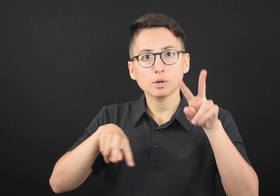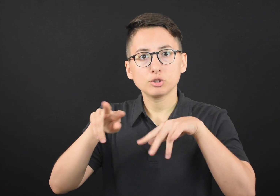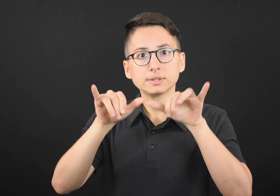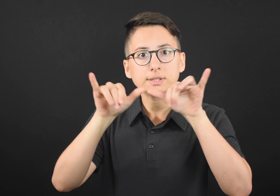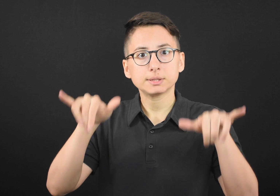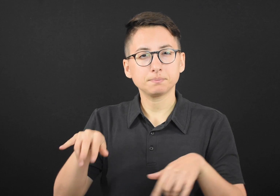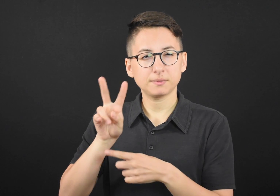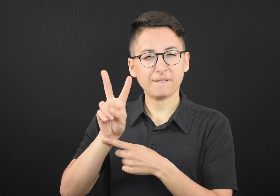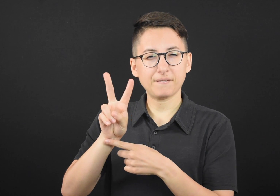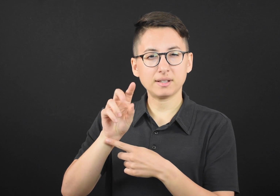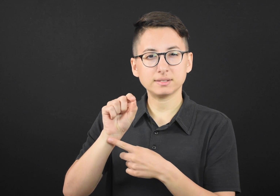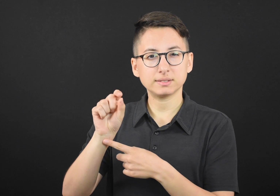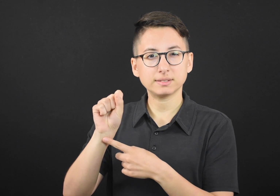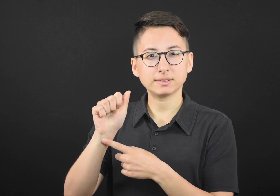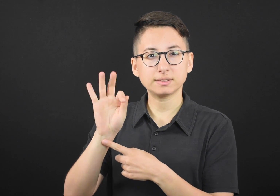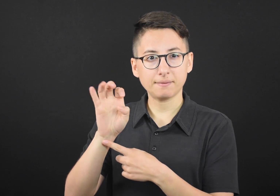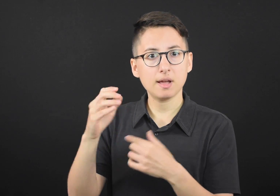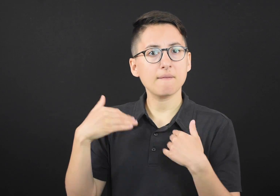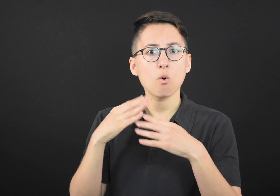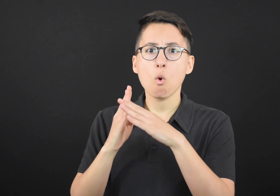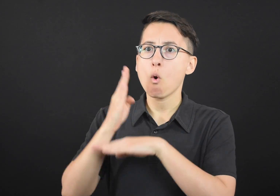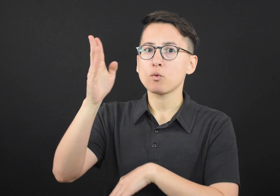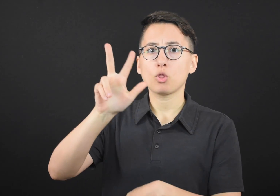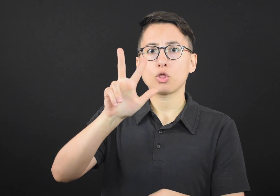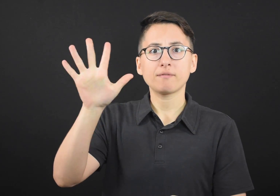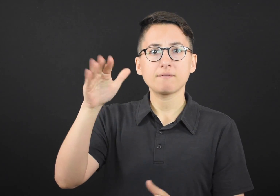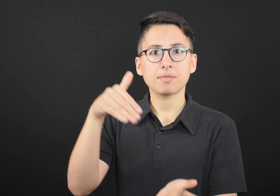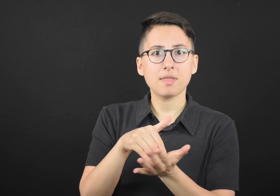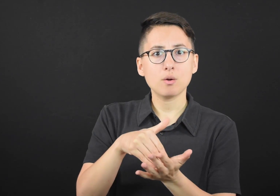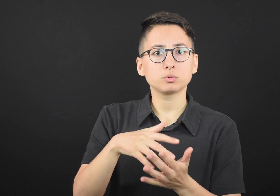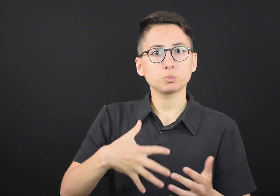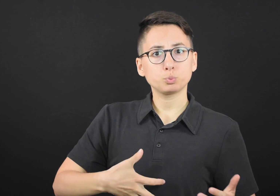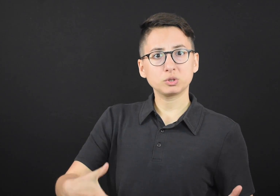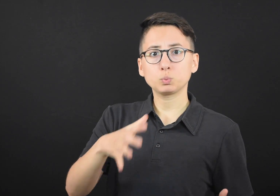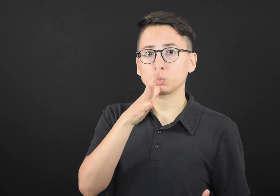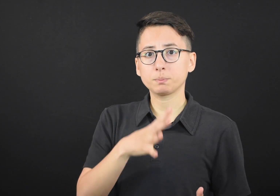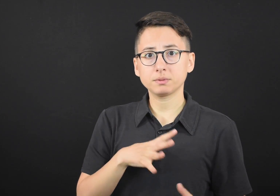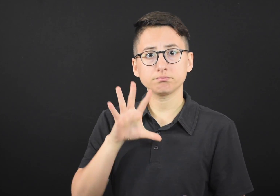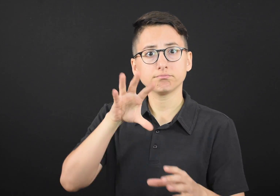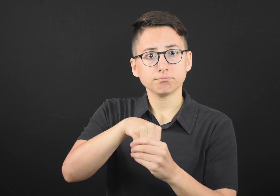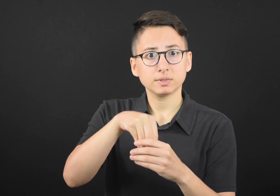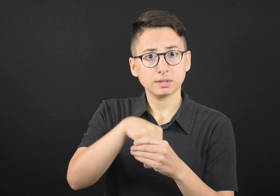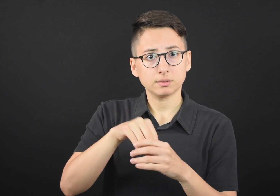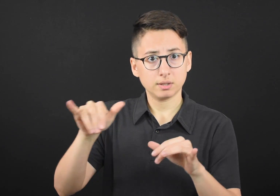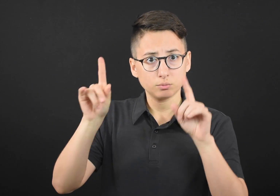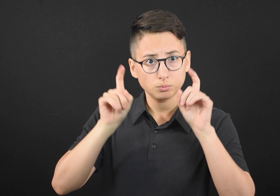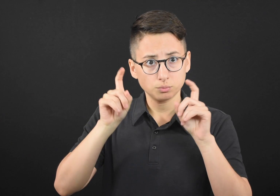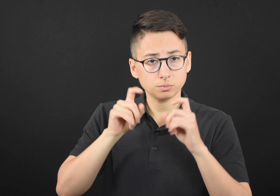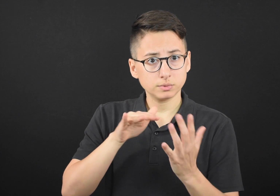vaccine safety monitoring system (V-Safe) had over 35,000 pregnant women participating